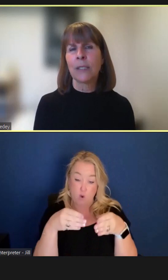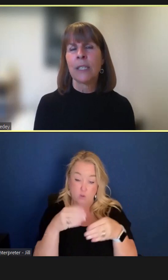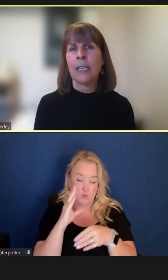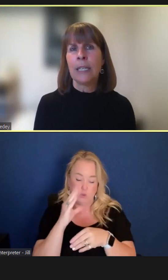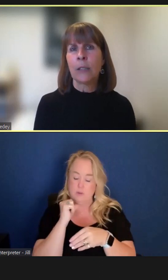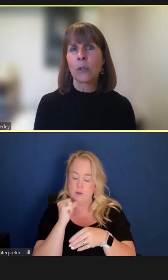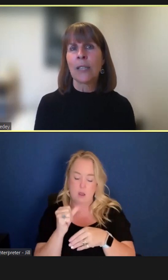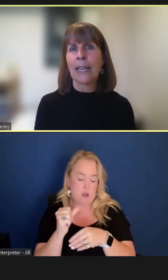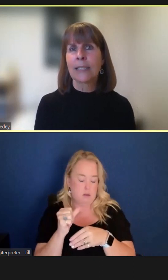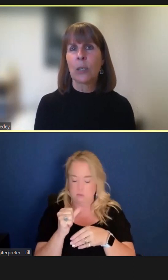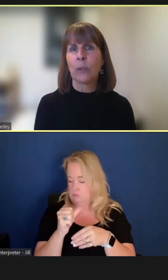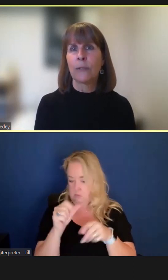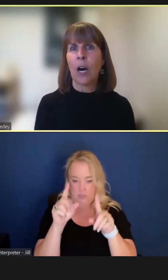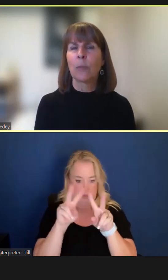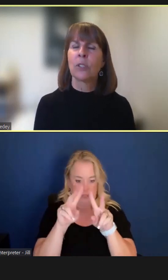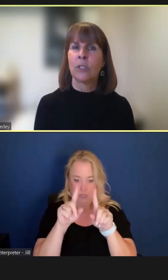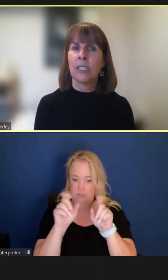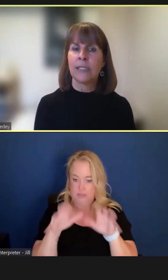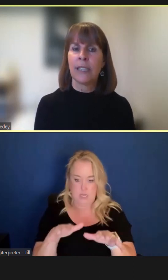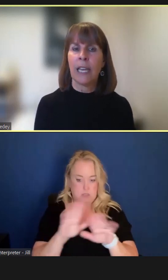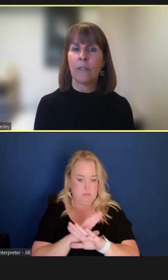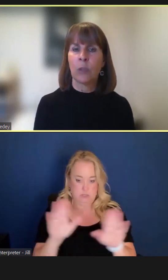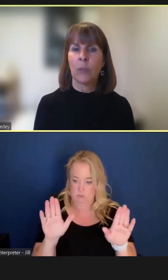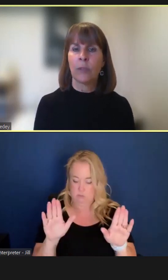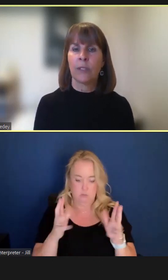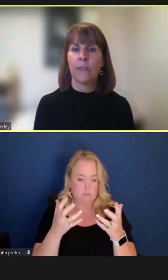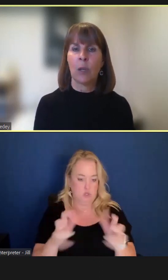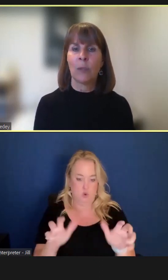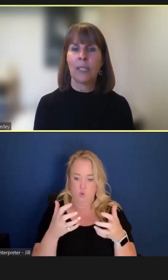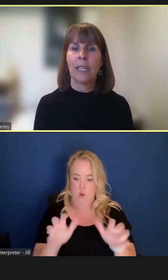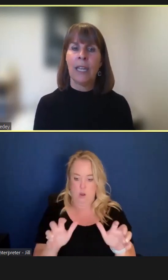in those last couple of opportunities they have to meet with the family and